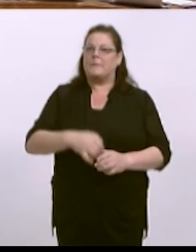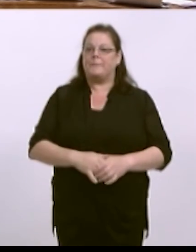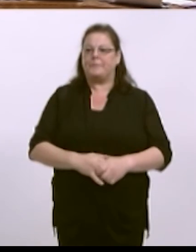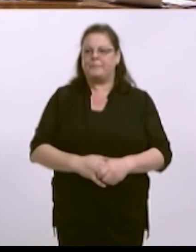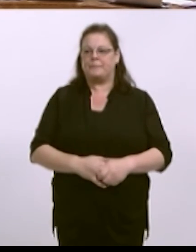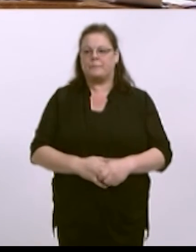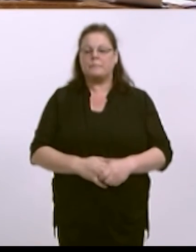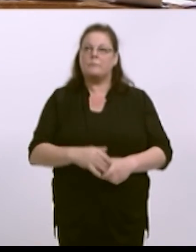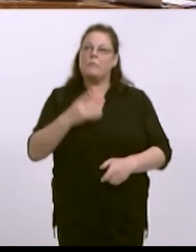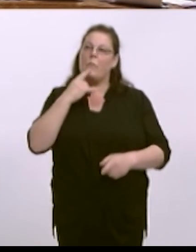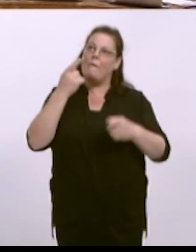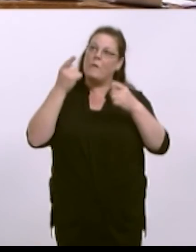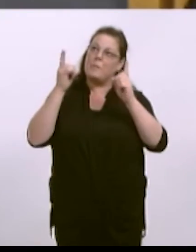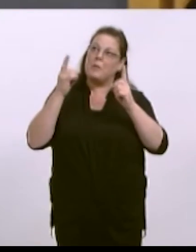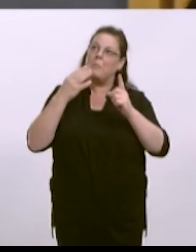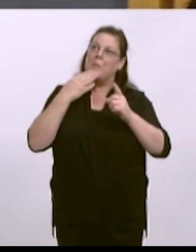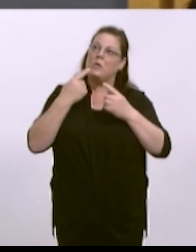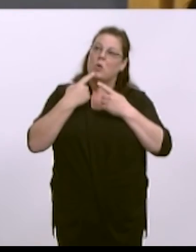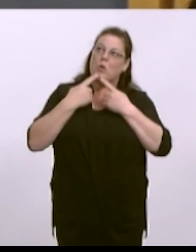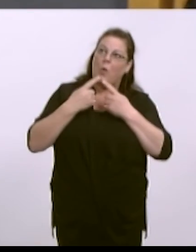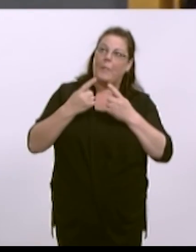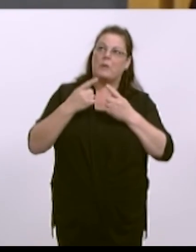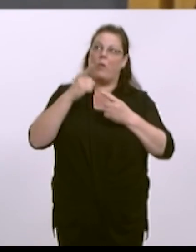am gefnogaeth Llywodraeth Cymru i Ardd Fotaneg Cymru? OAQ(5)0218(FM)